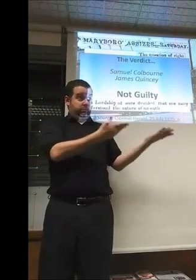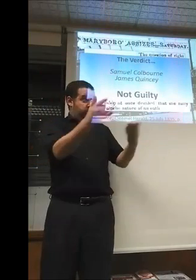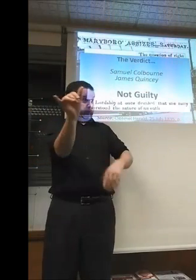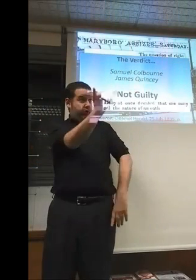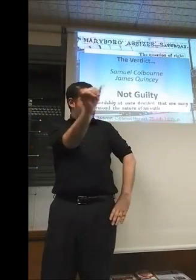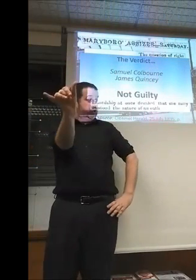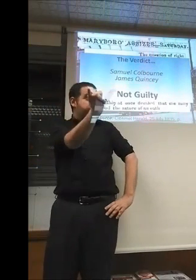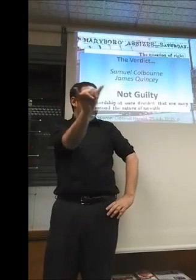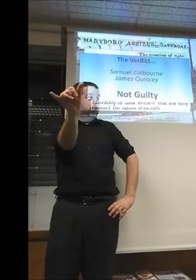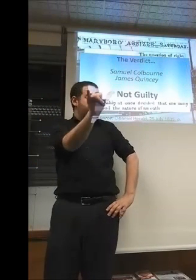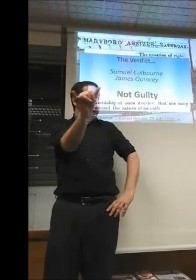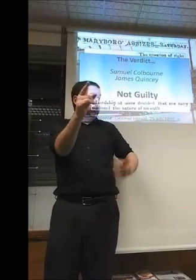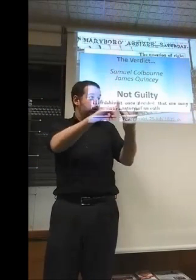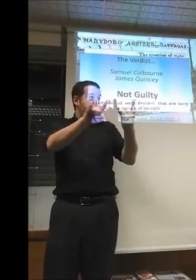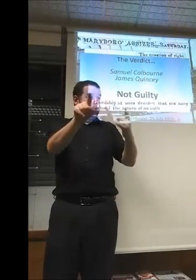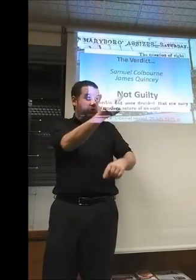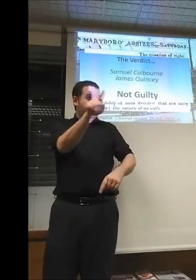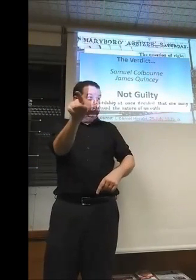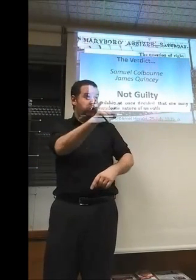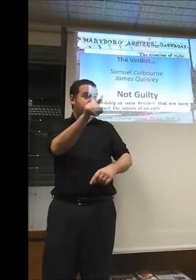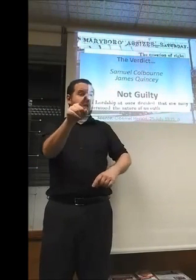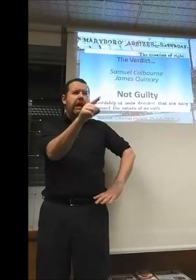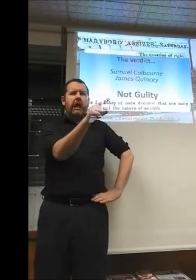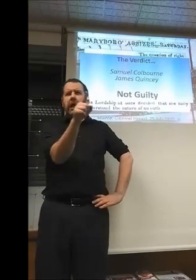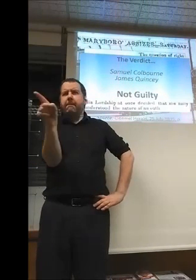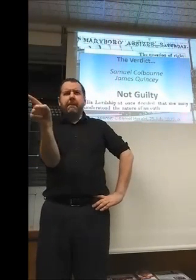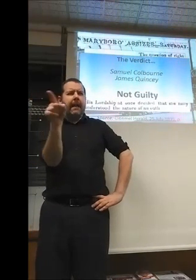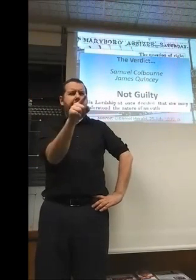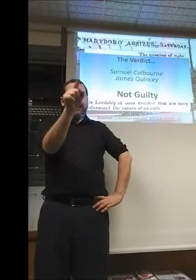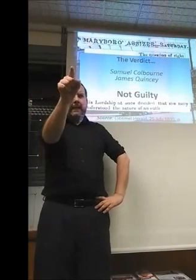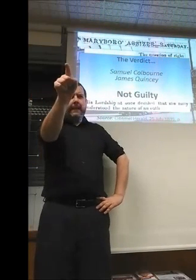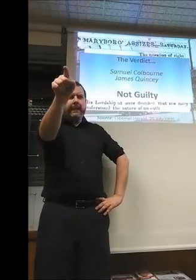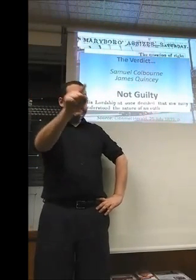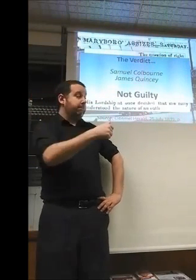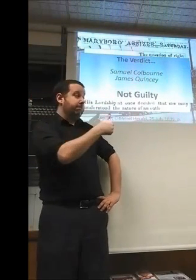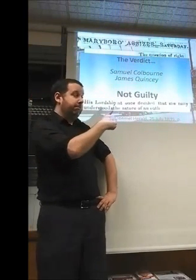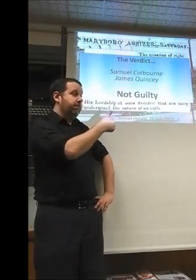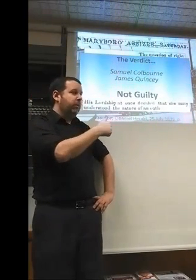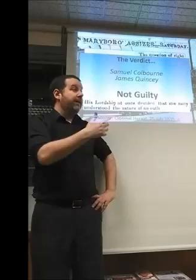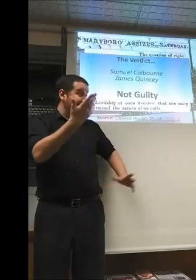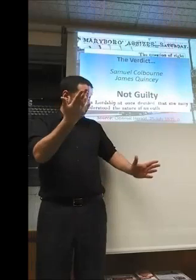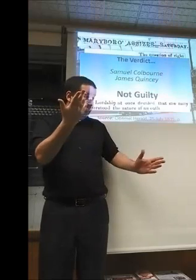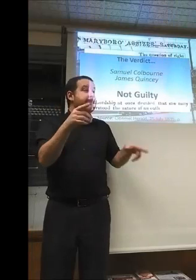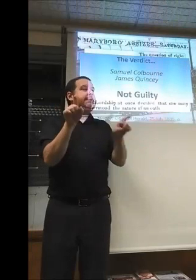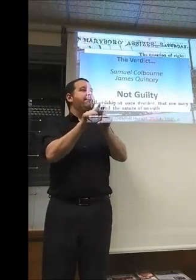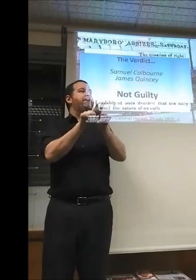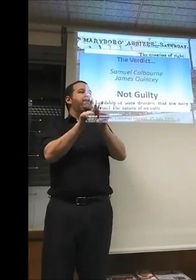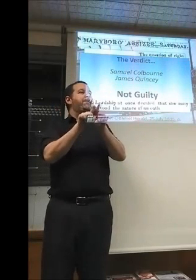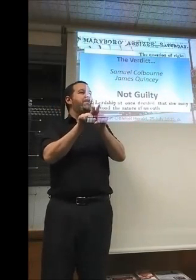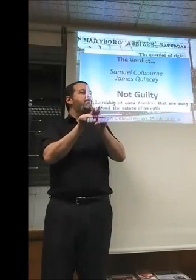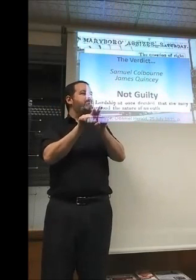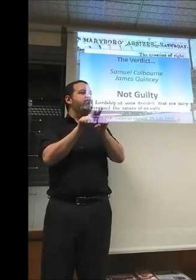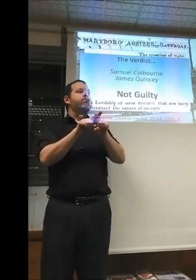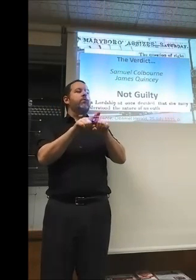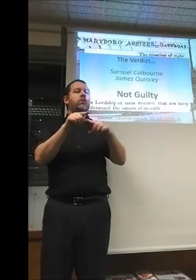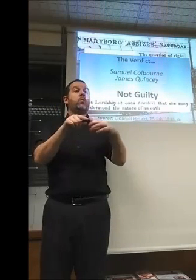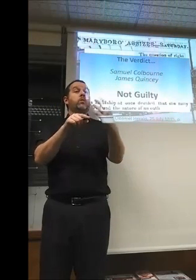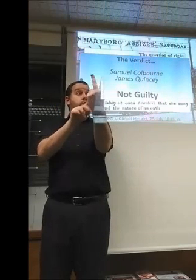hearing brother was brought as a witness so his brothers statement was that he never went